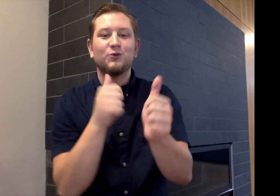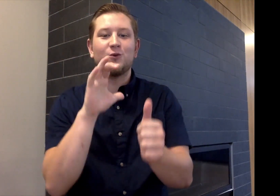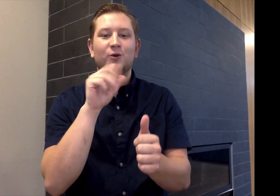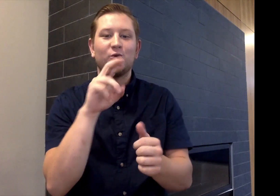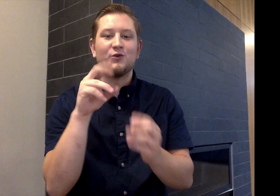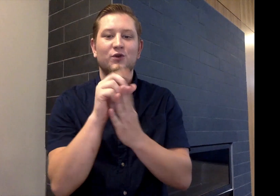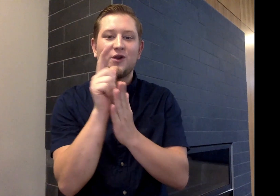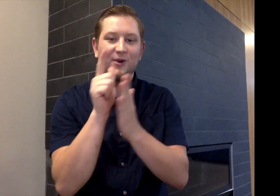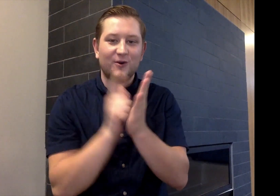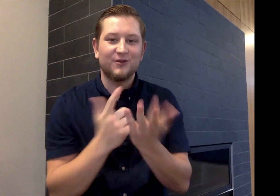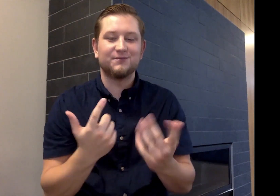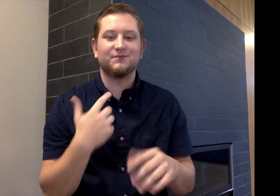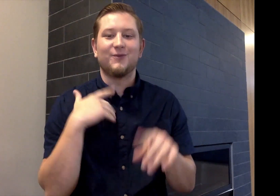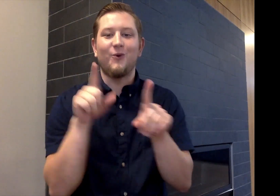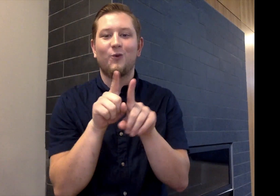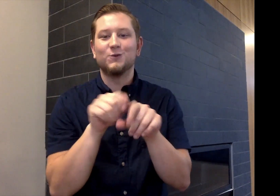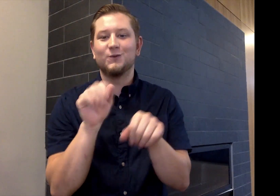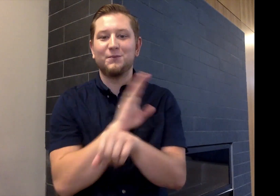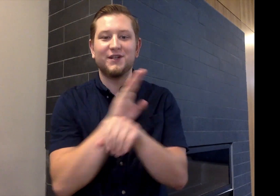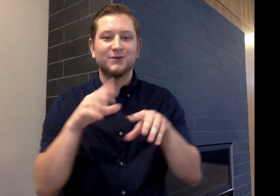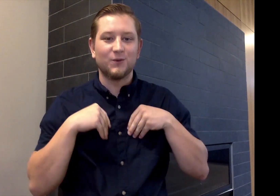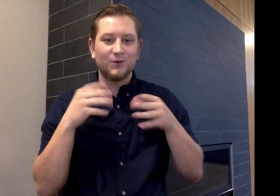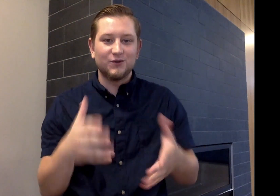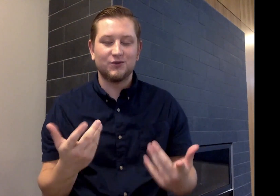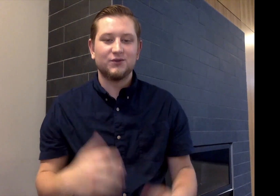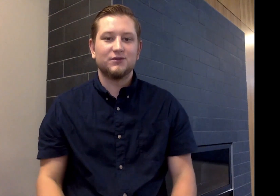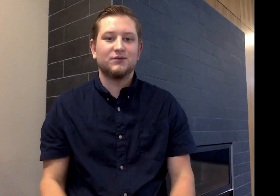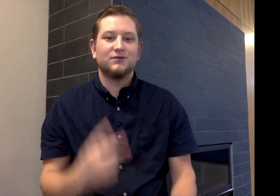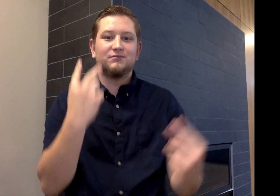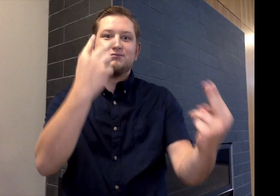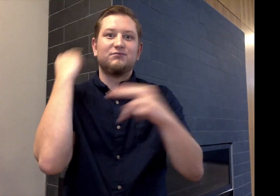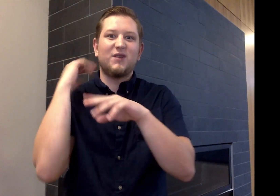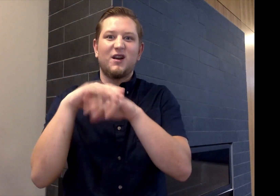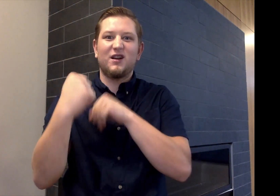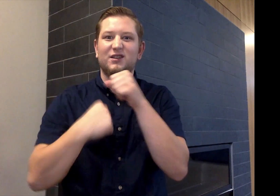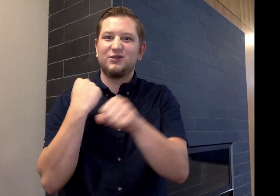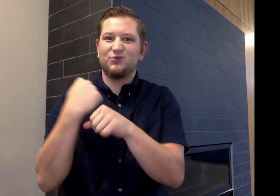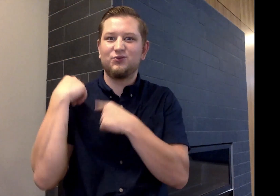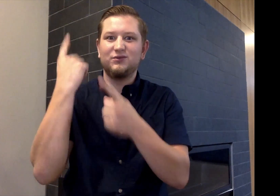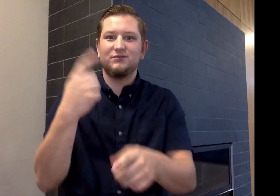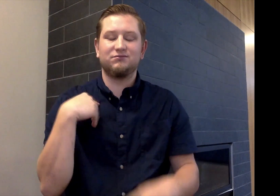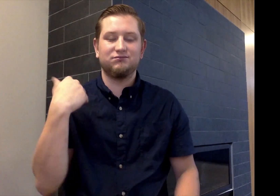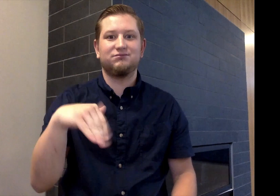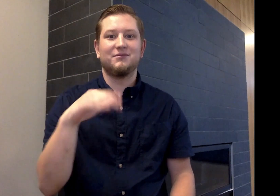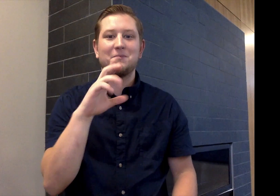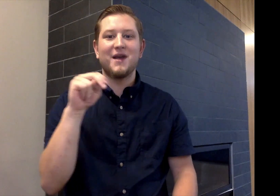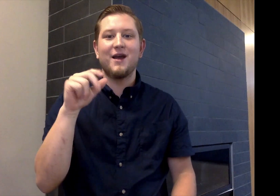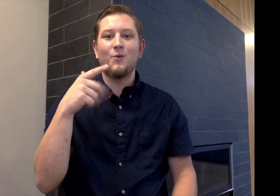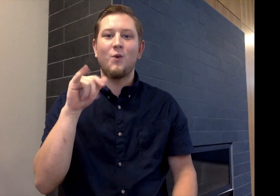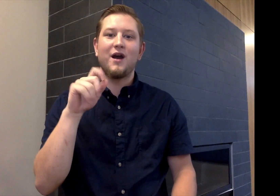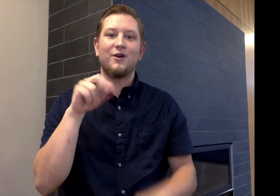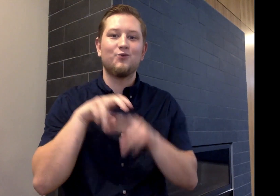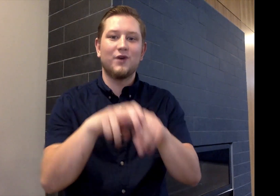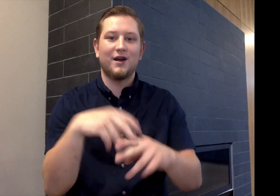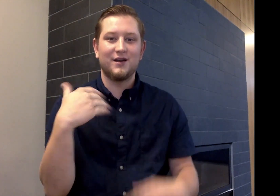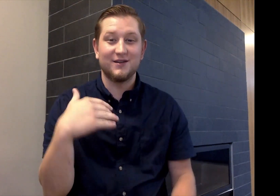in Washington, D.C. pursuing a career in law. I also am a small business owner. I look back on all the years of education